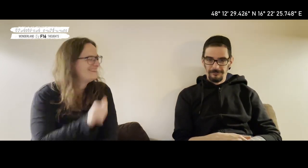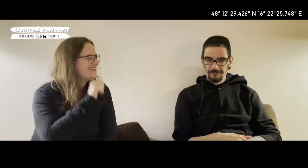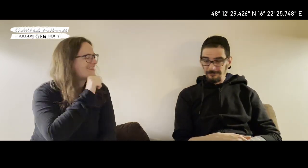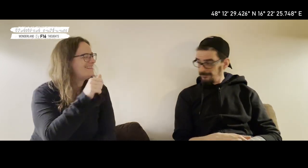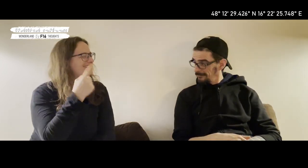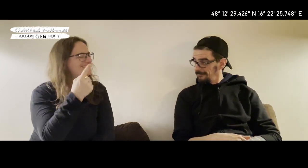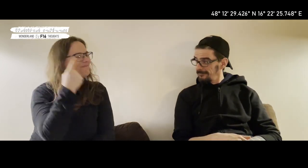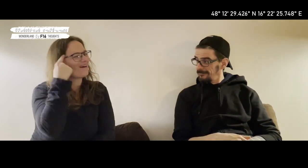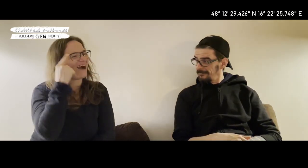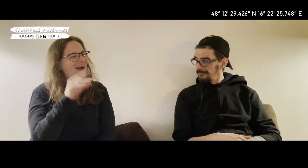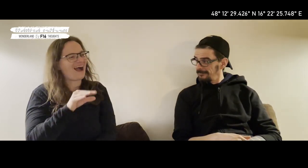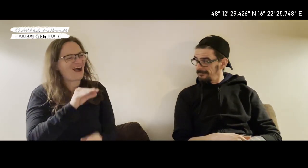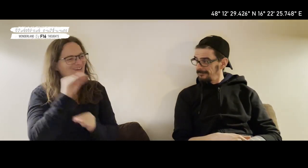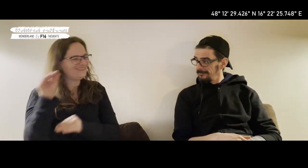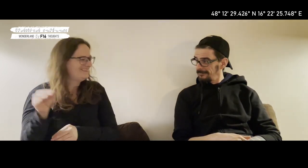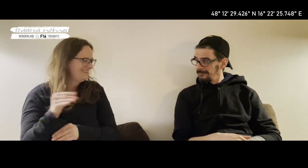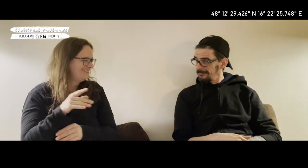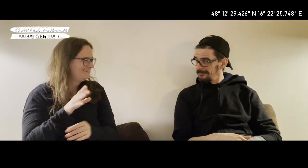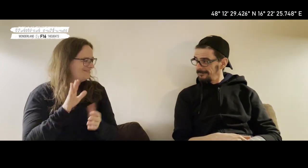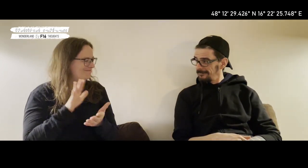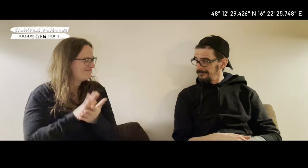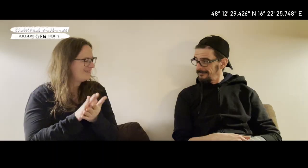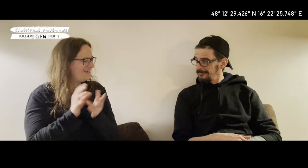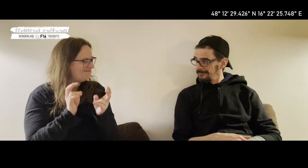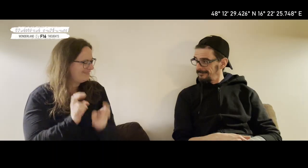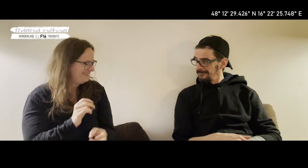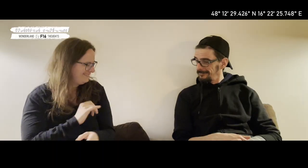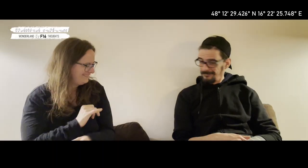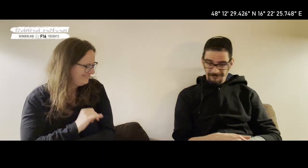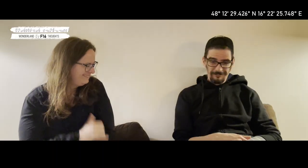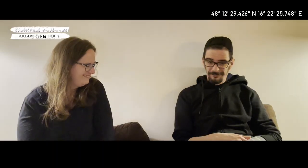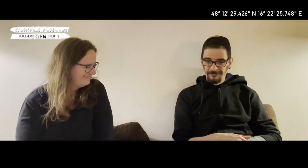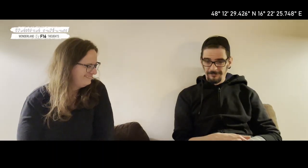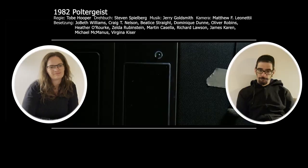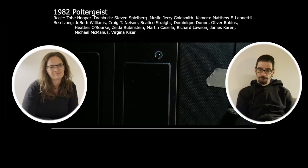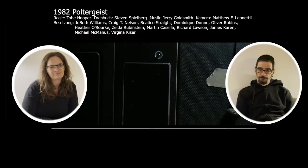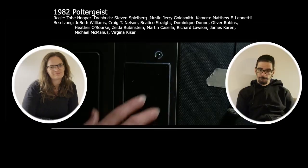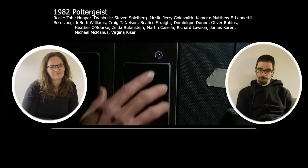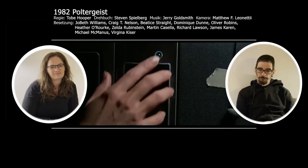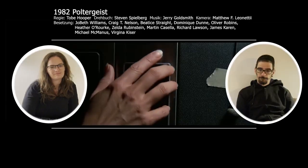They are not considering moving out of this house. They stay there which is indeed interesting.